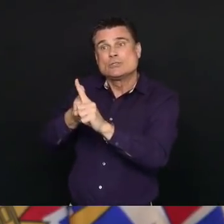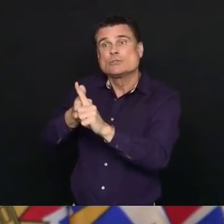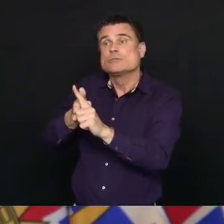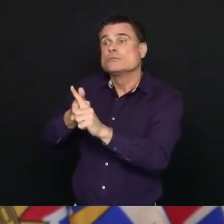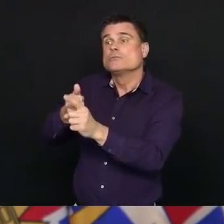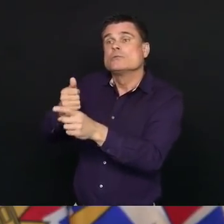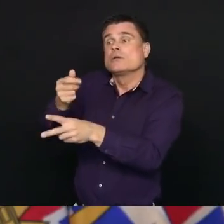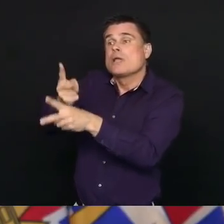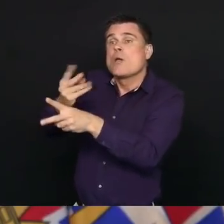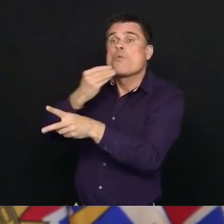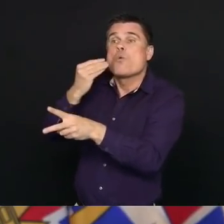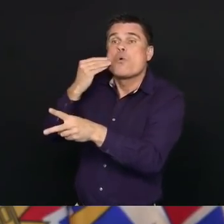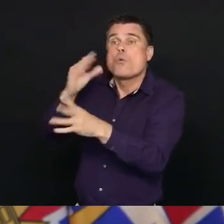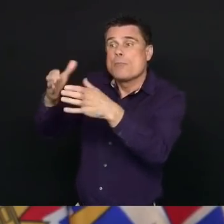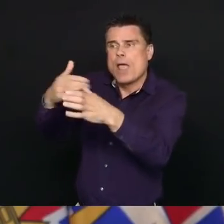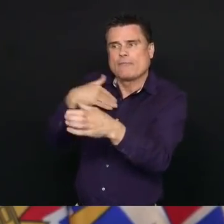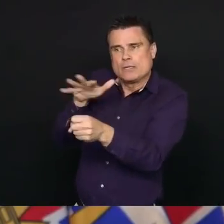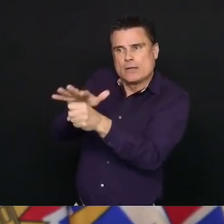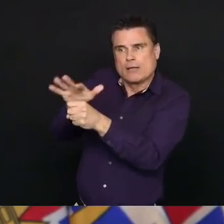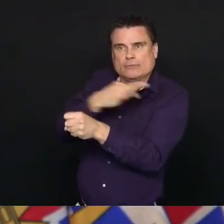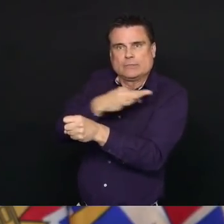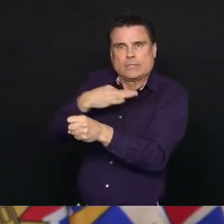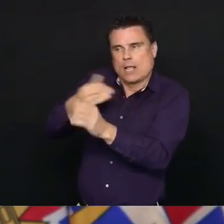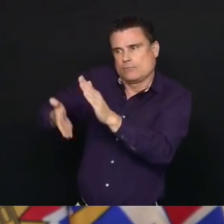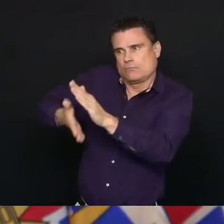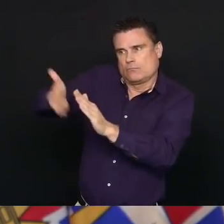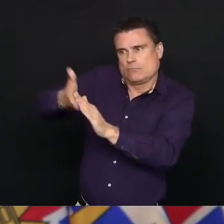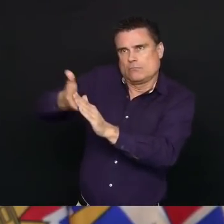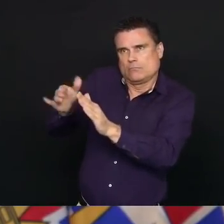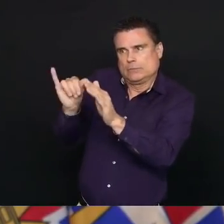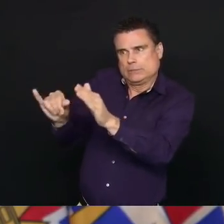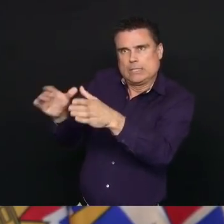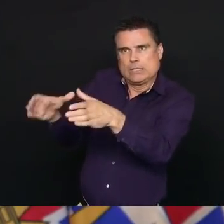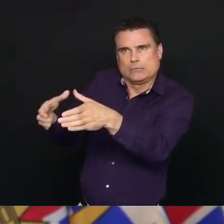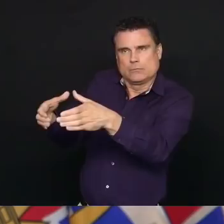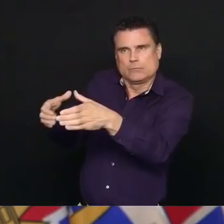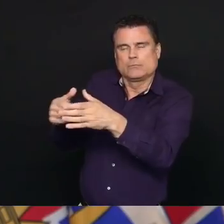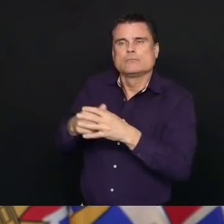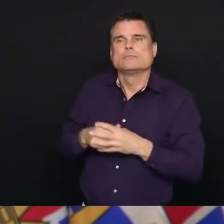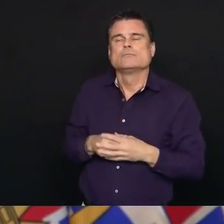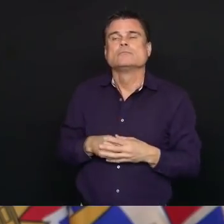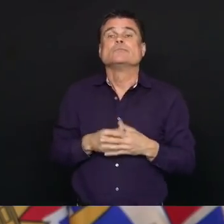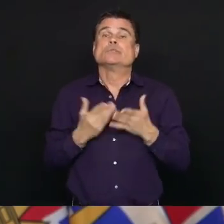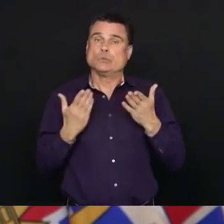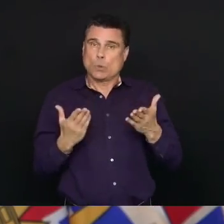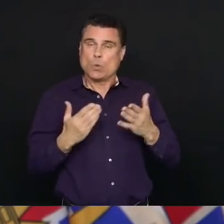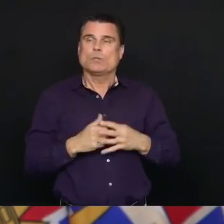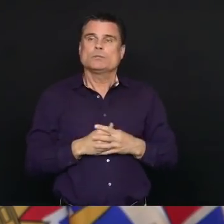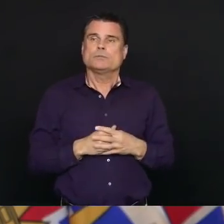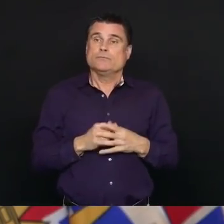and there were people who were left without staff. Or care homes left without staff. And that is a really important thing.